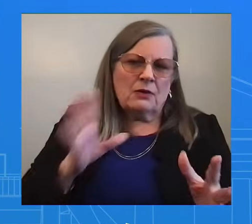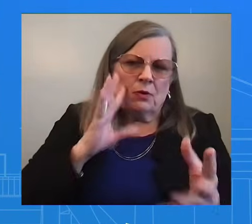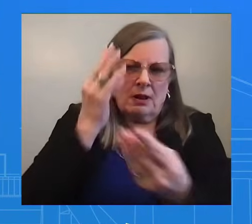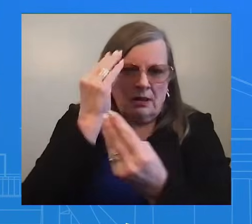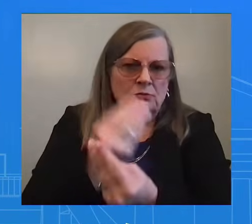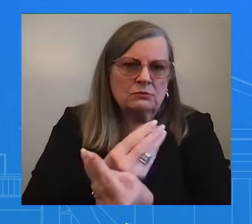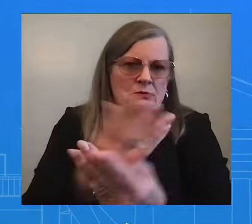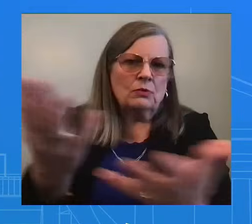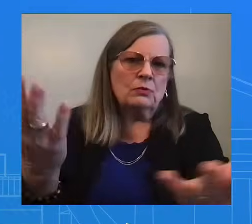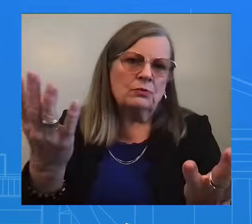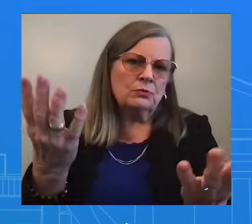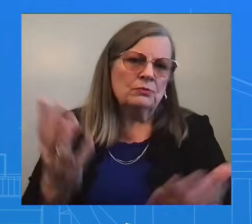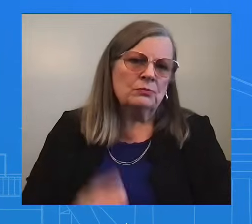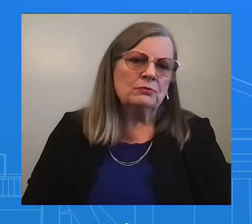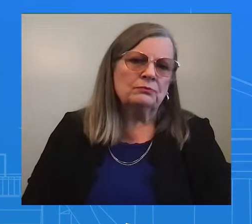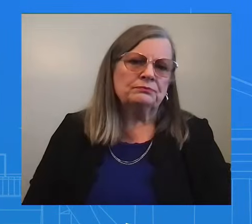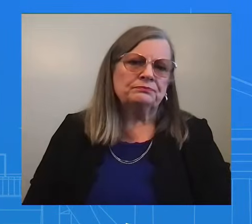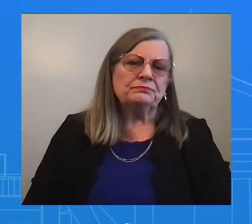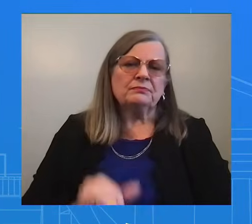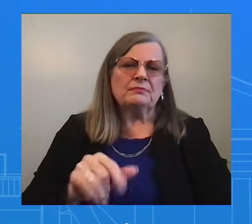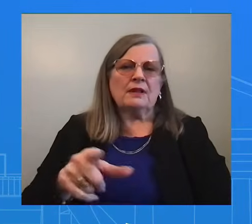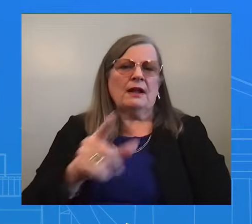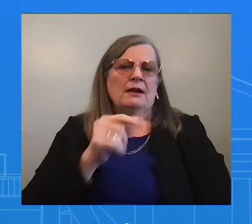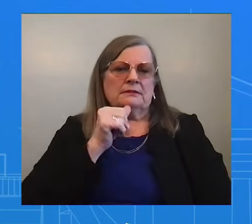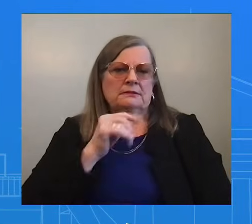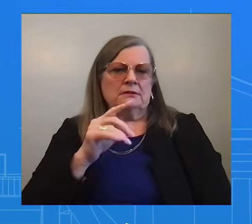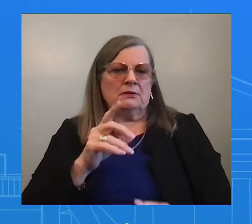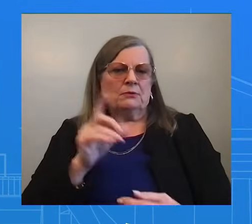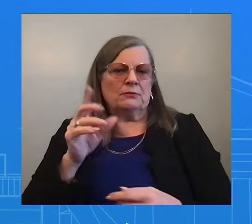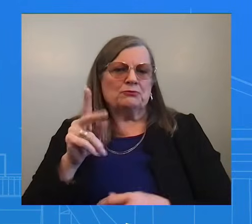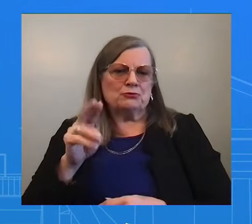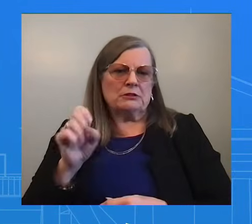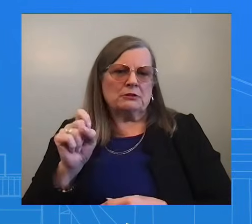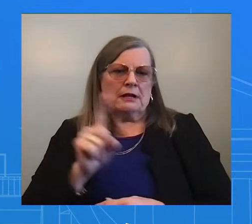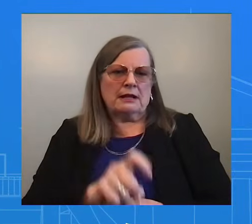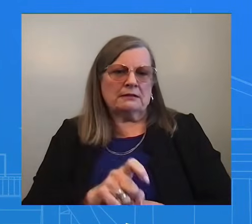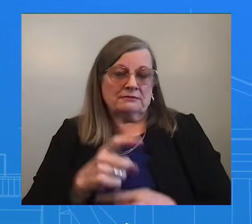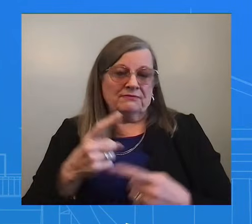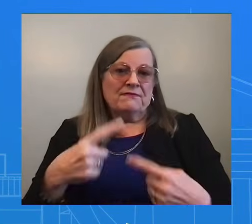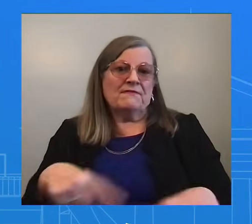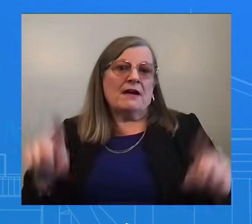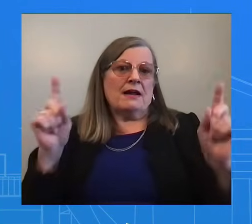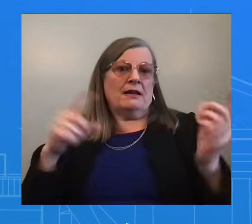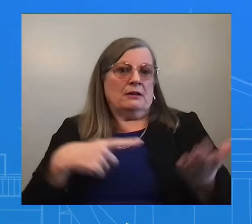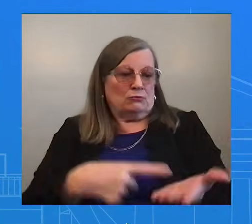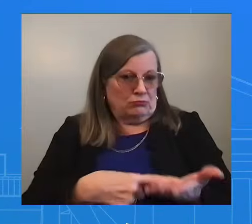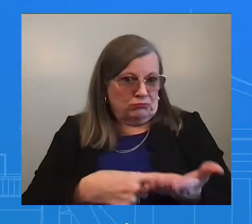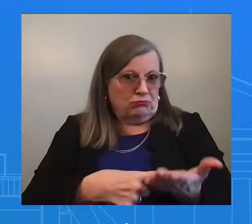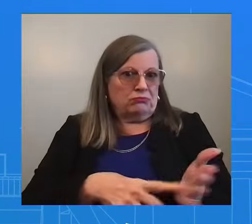from this last year. You talked about the economy. But in our latest ABC News poll back in November,